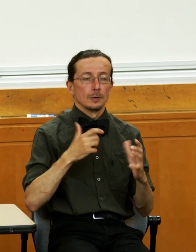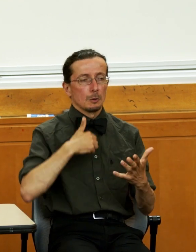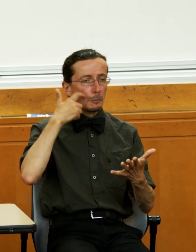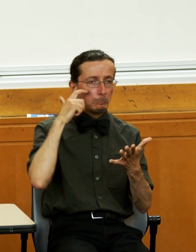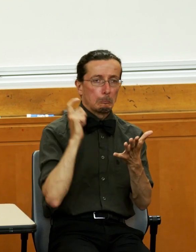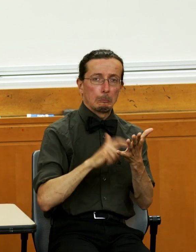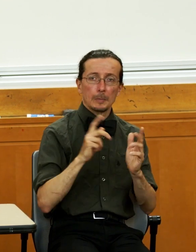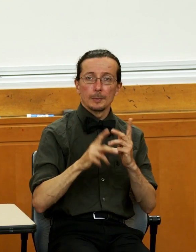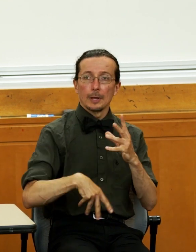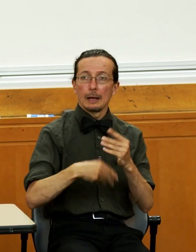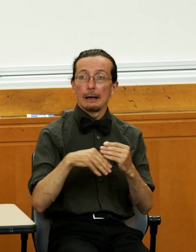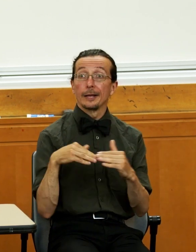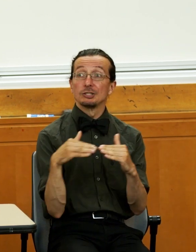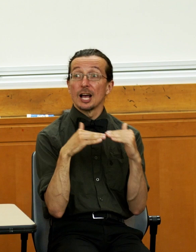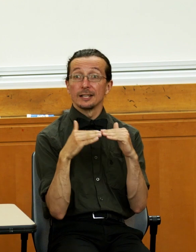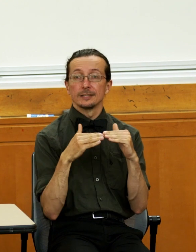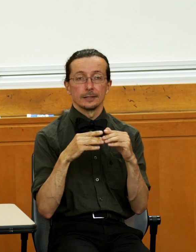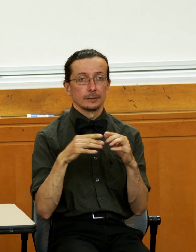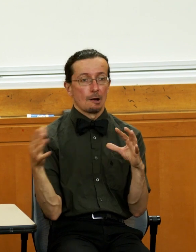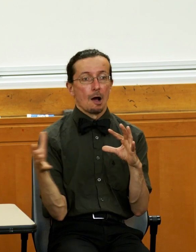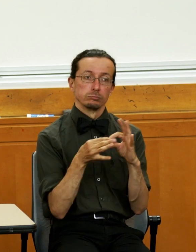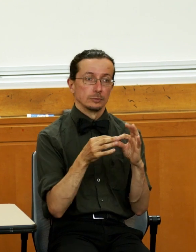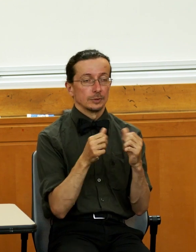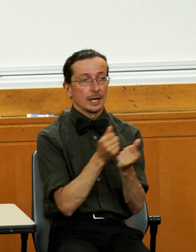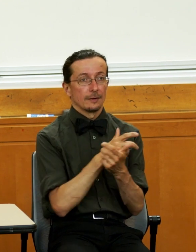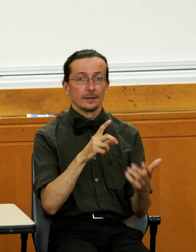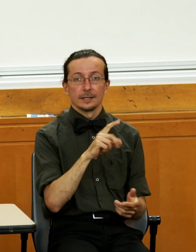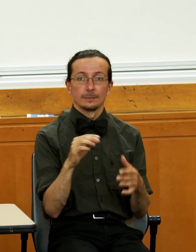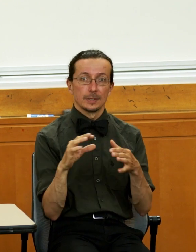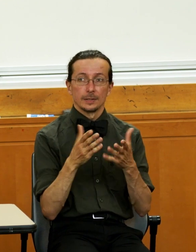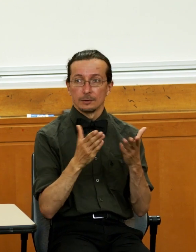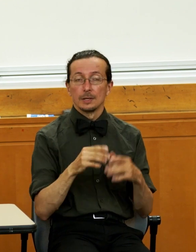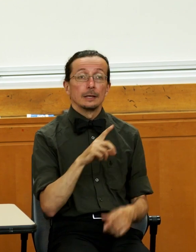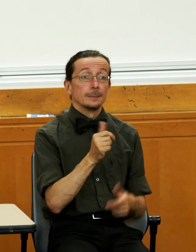the word ‘justice’ onto everything disability related, from disability services to advocacy